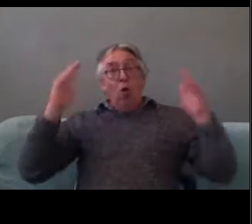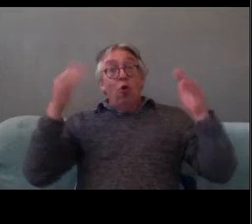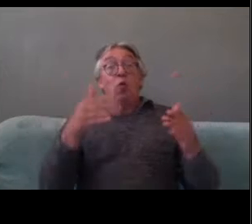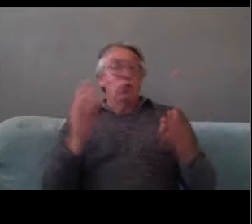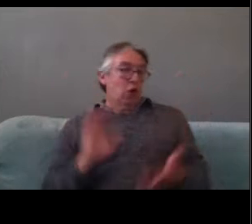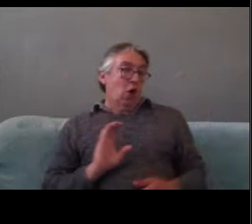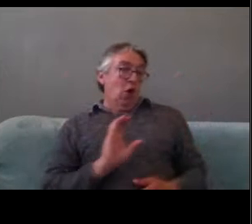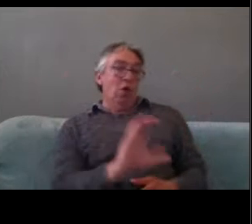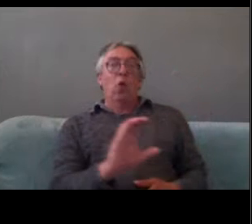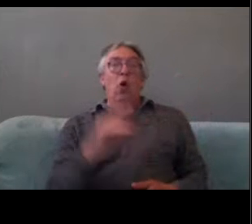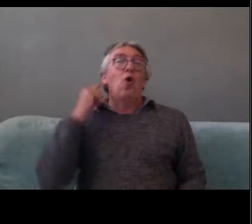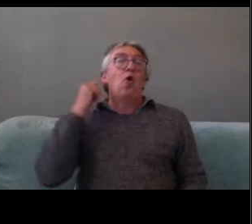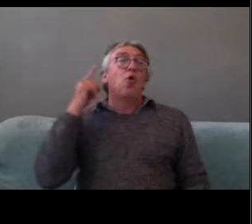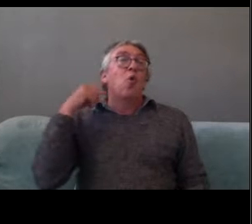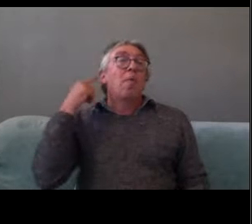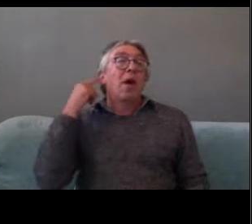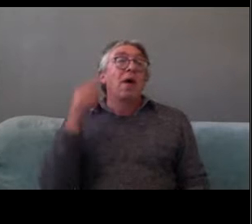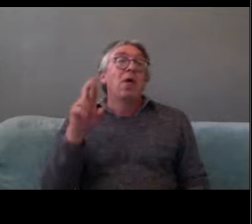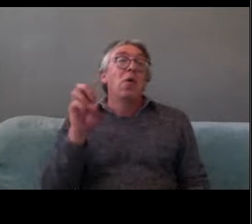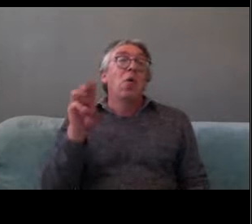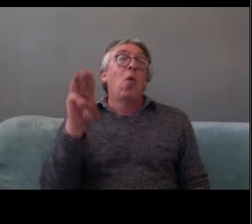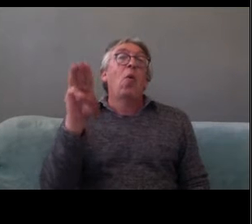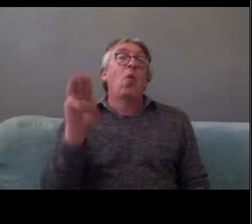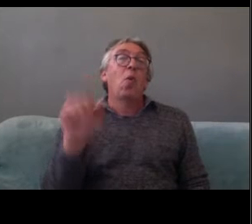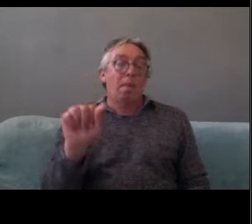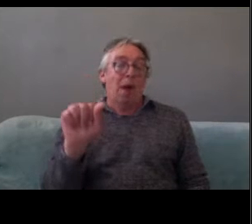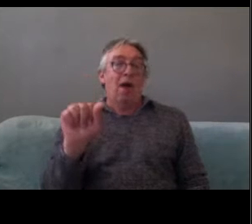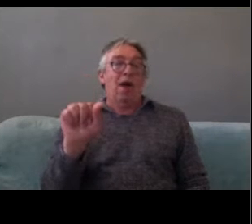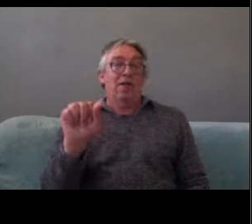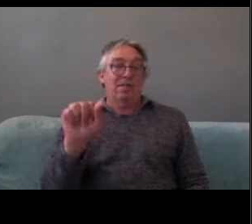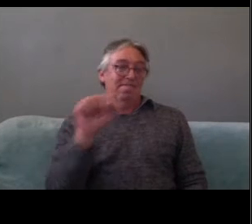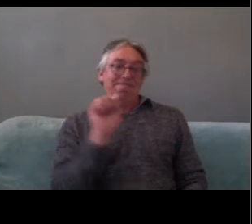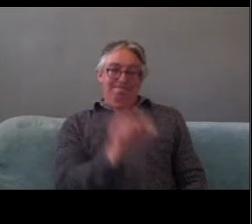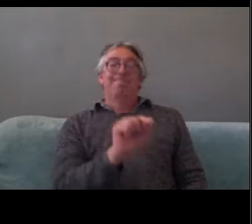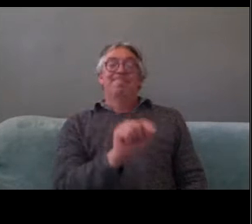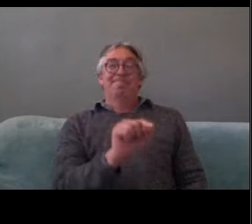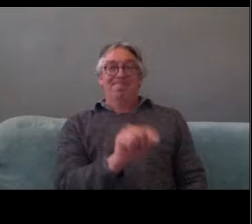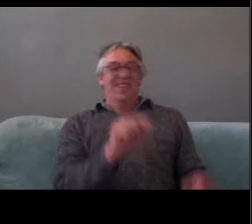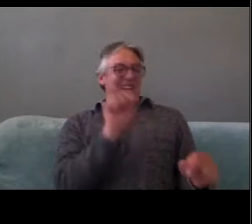there are important access problems to the basic facilities.